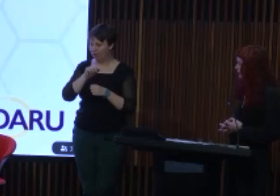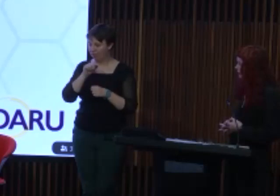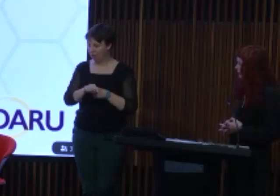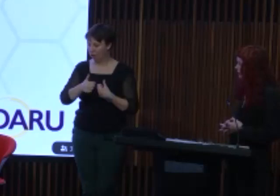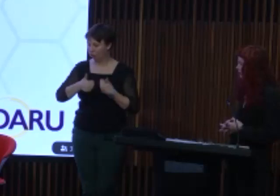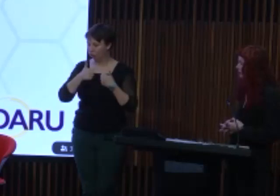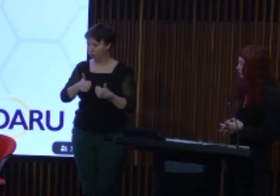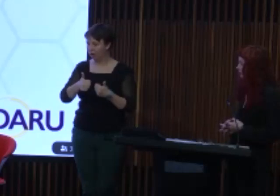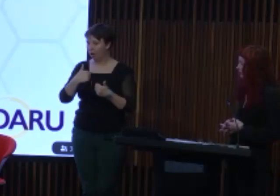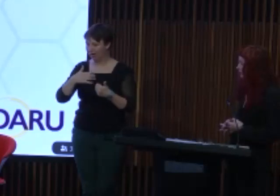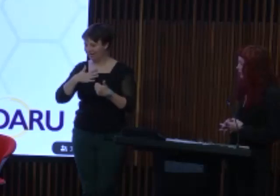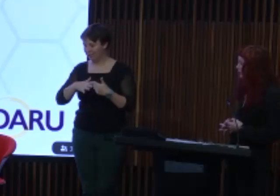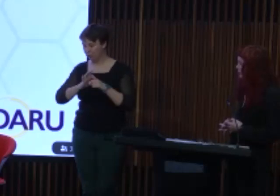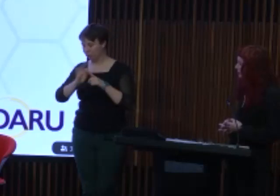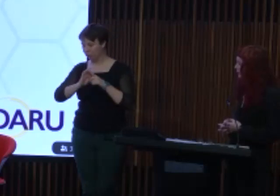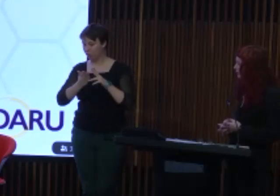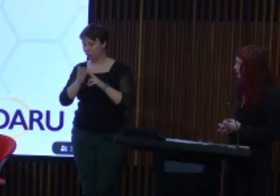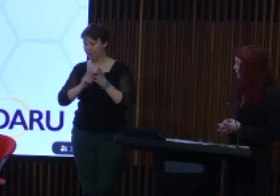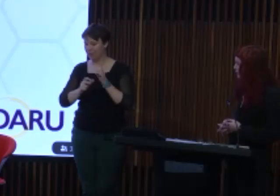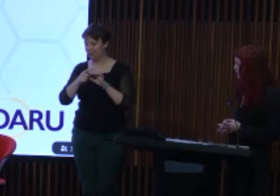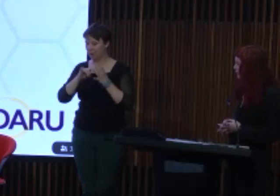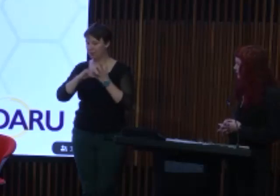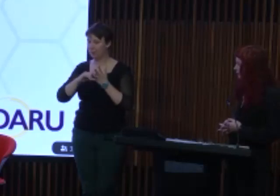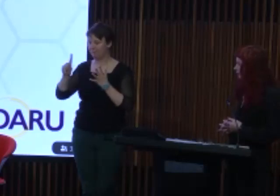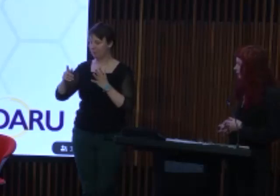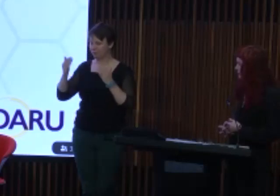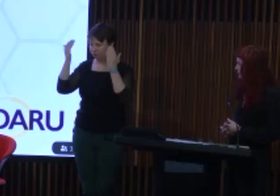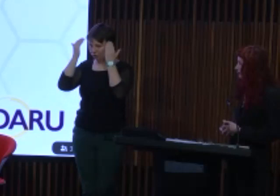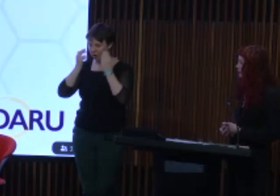to get through my NDIS report. All the magistrate has in front of them is a damning report from